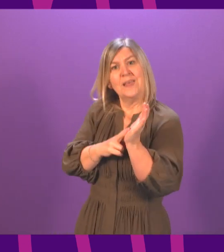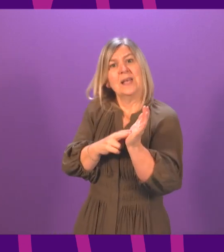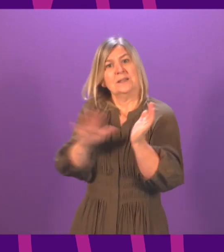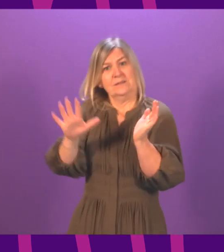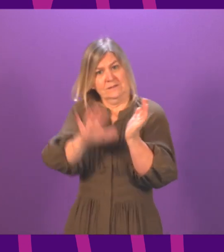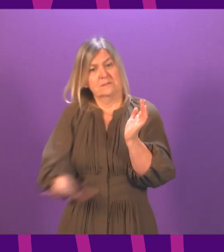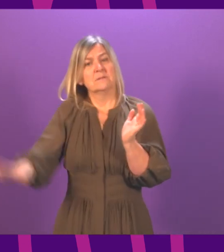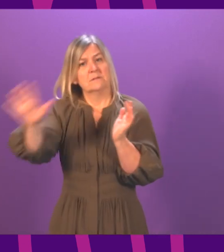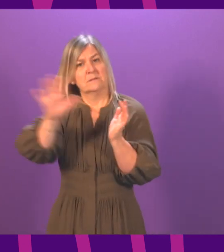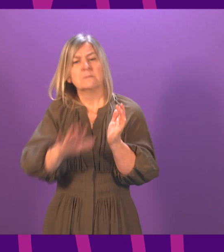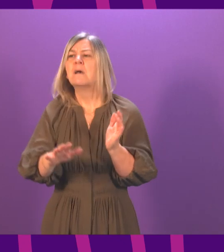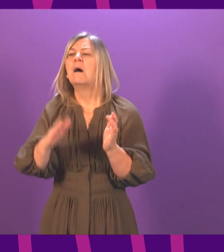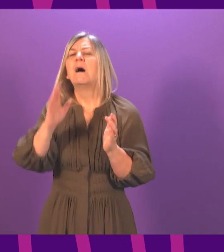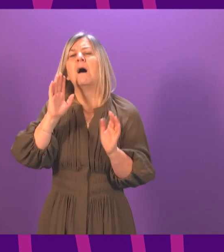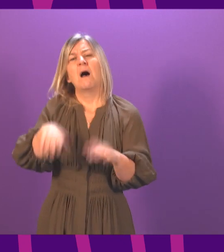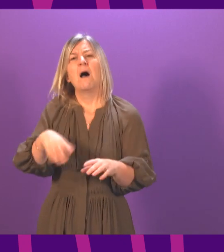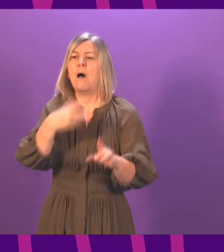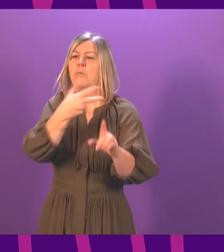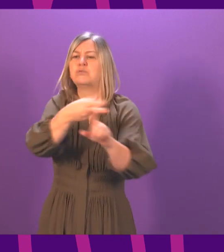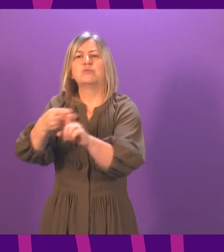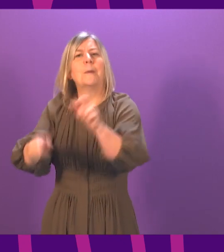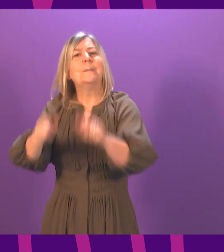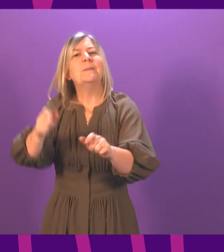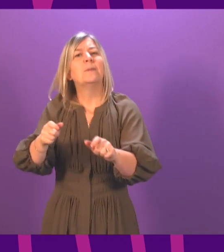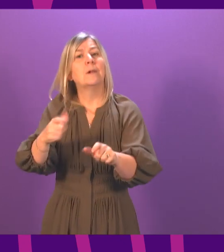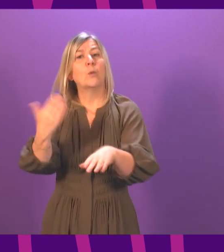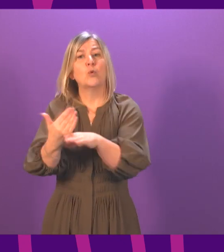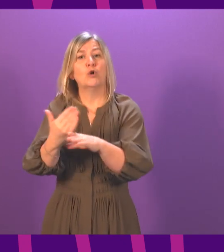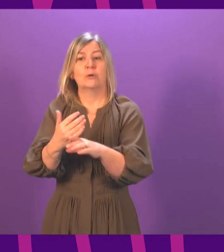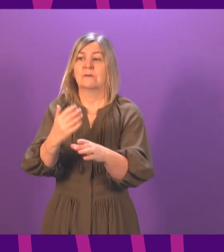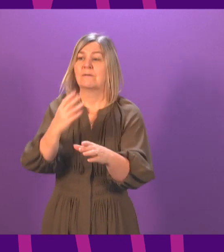despite care home residents and staff still waiting for inoculation. The health board